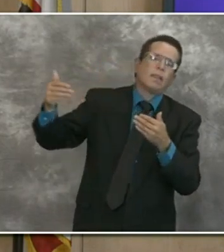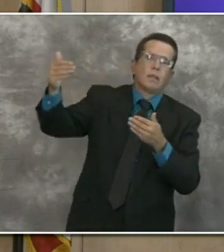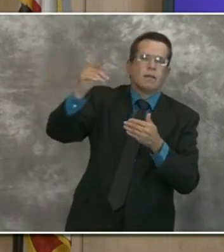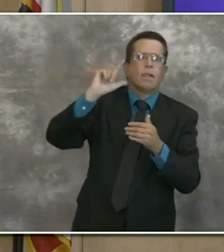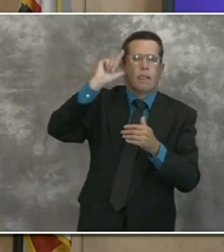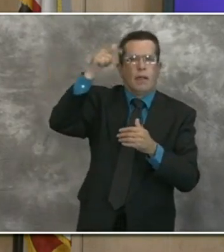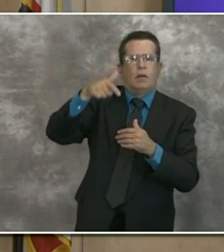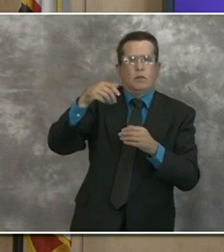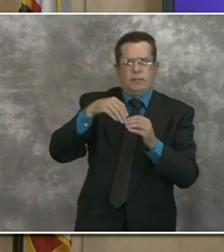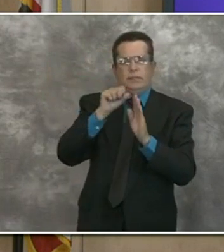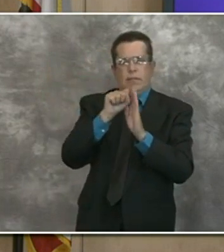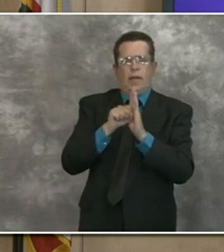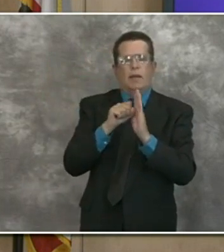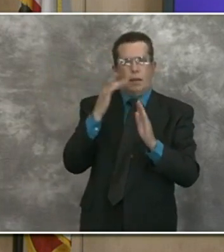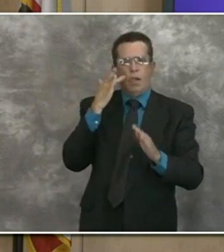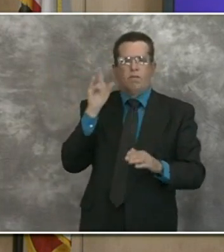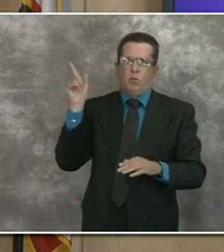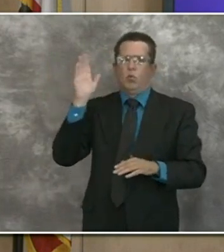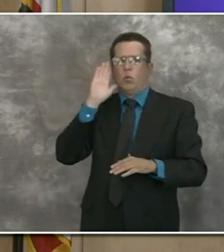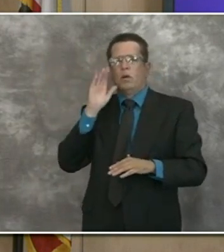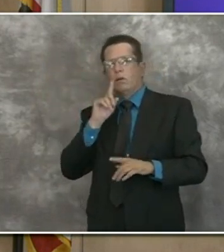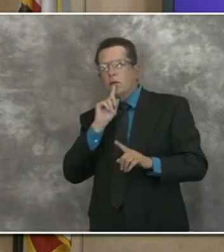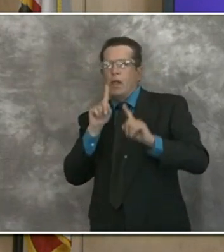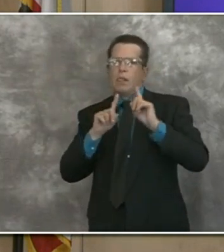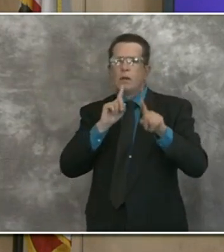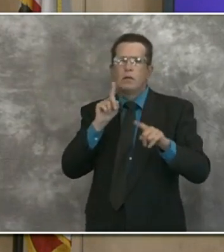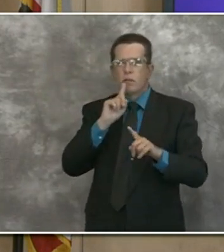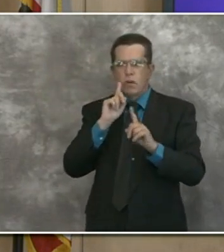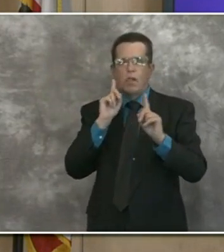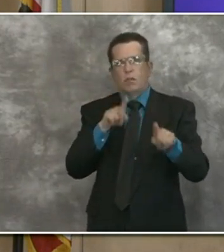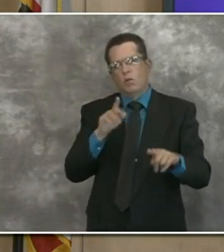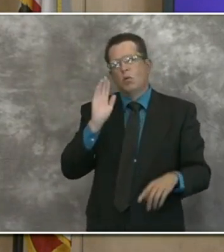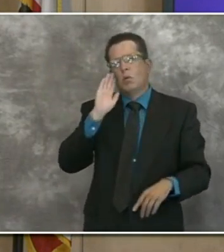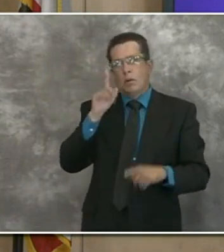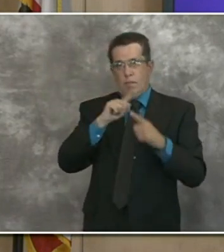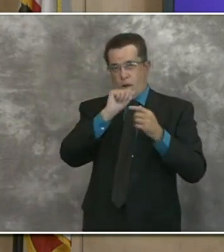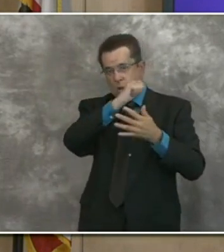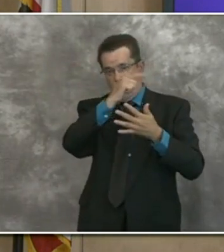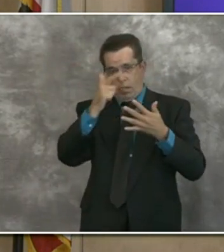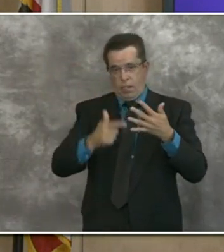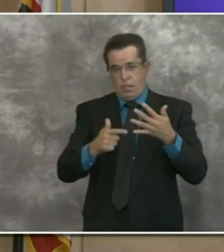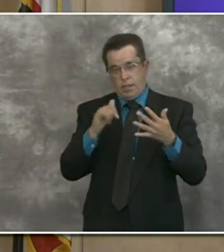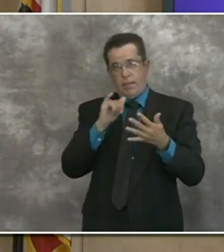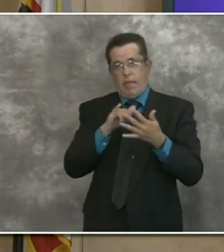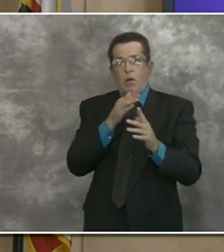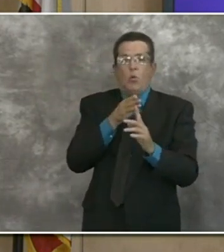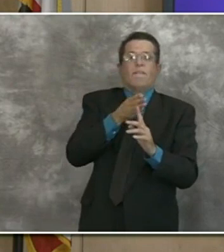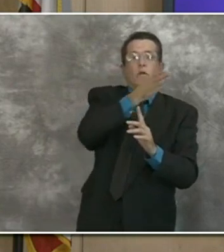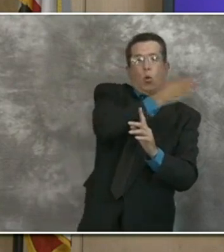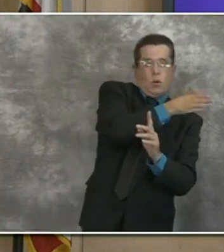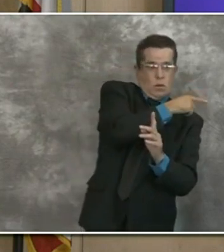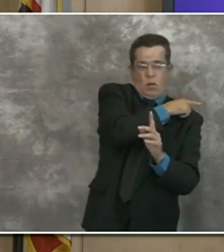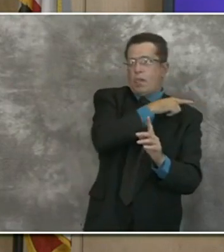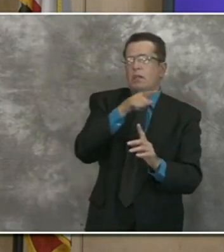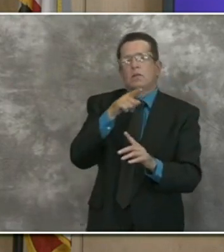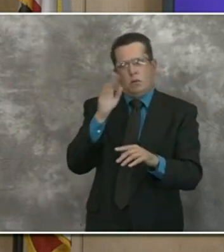PARLORS THERAPEUTIC MASSAGE BUSINESSES AND PERHAPS MOVIE THEATERS. WE WILL SEE IN THE COMING WEEKS IN THE CITY CALIFORNIA GUIDANCE COMING